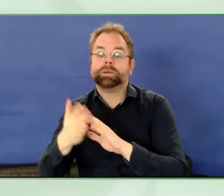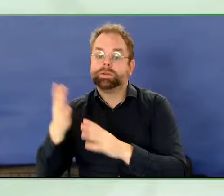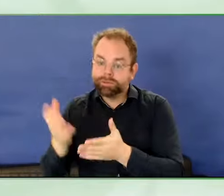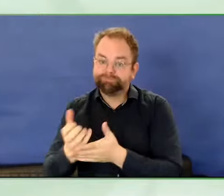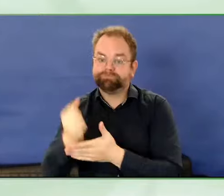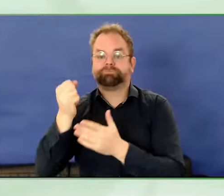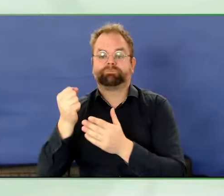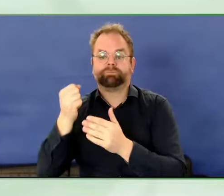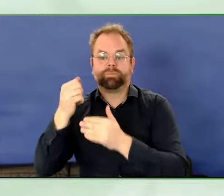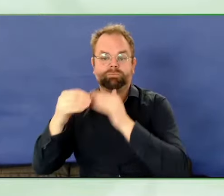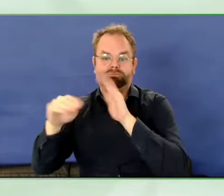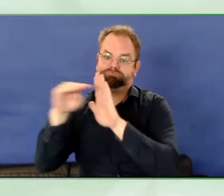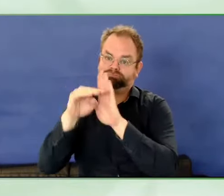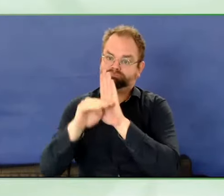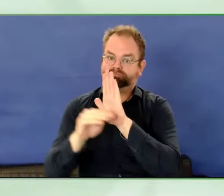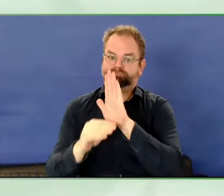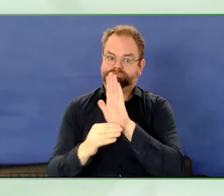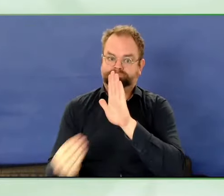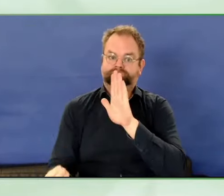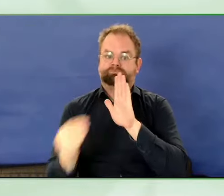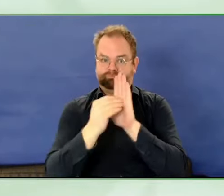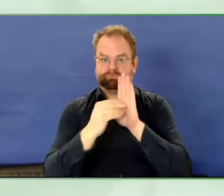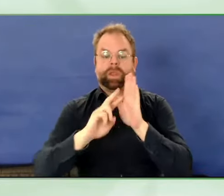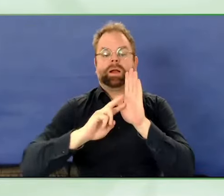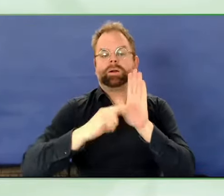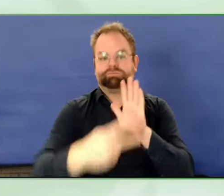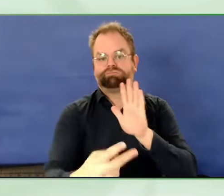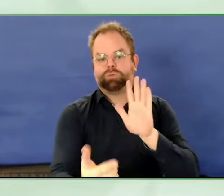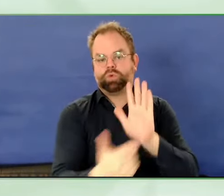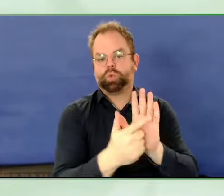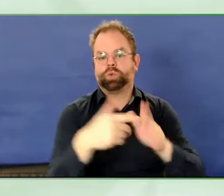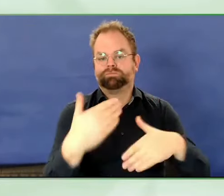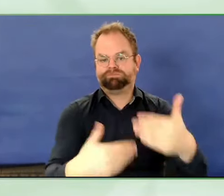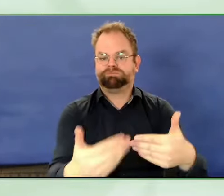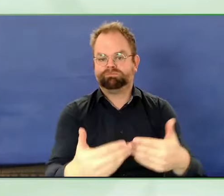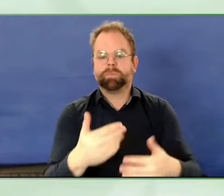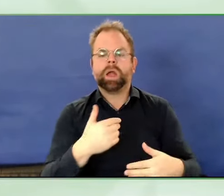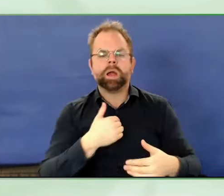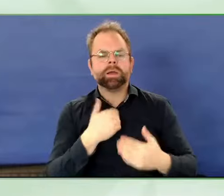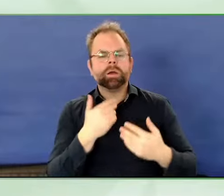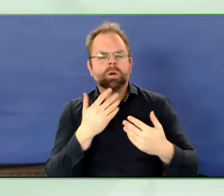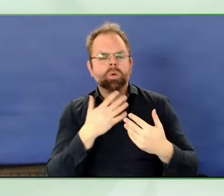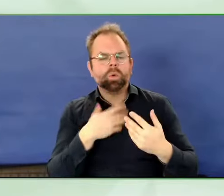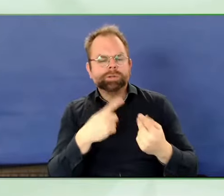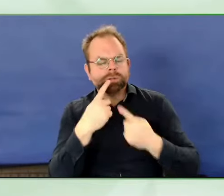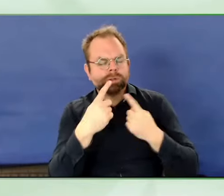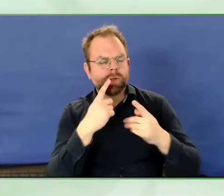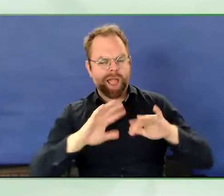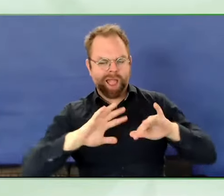So I think once these standards are developed there will be global uptake, there is the possibility for global uptake.